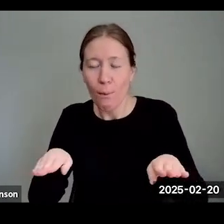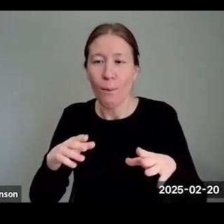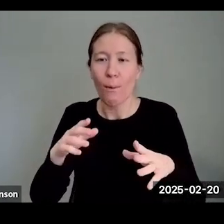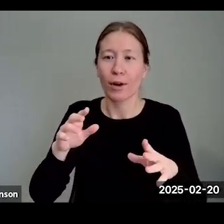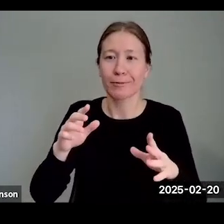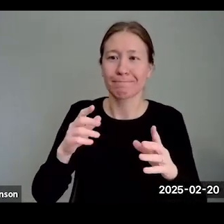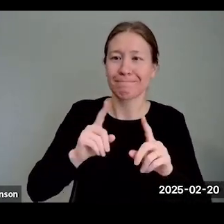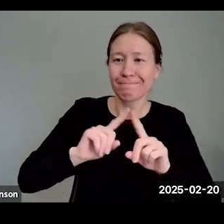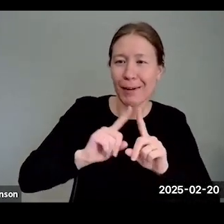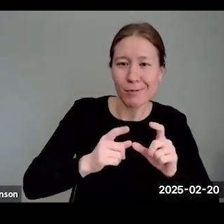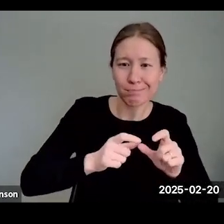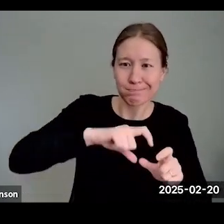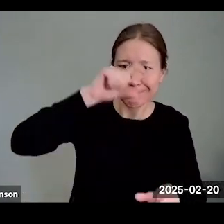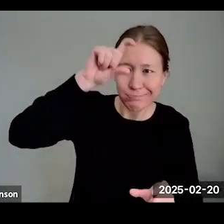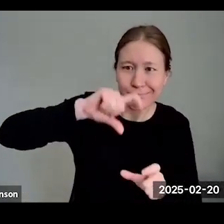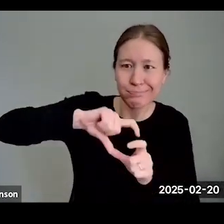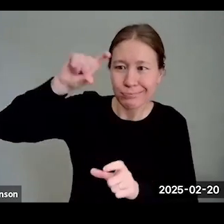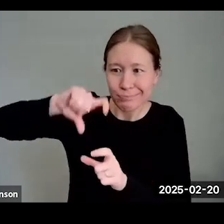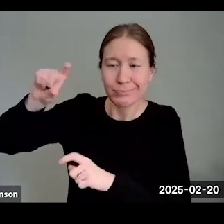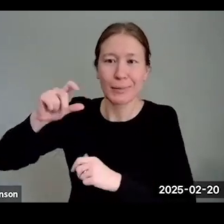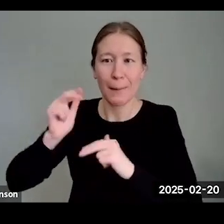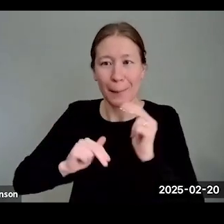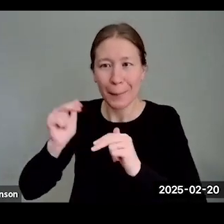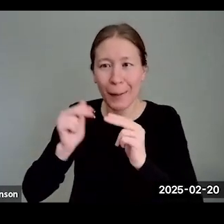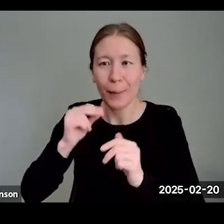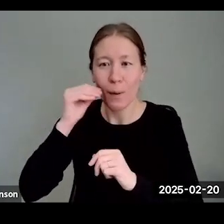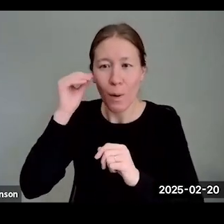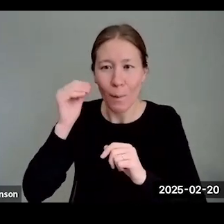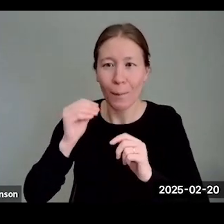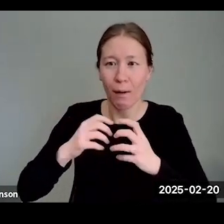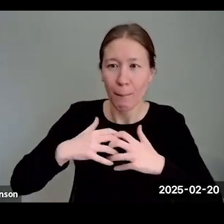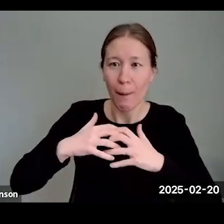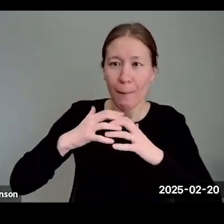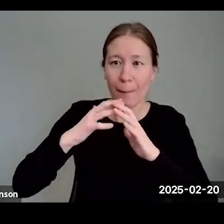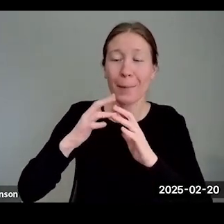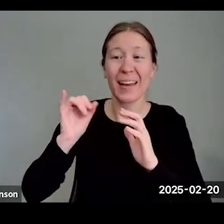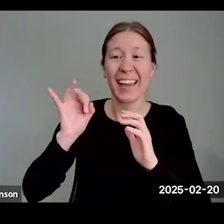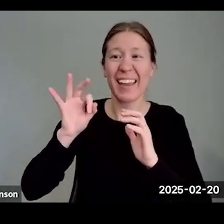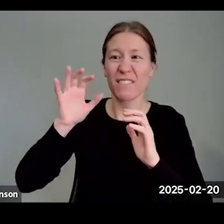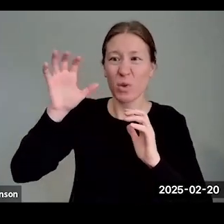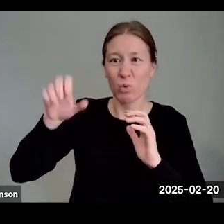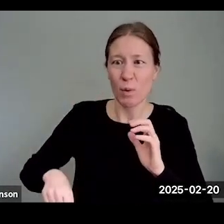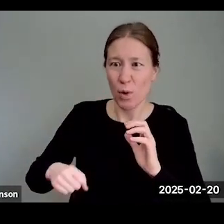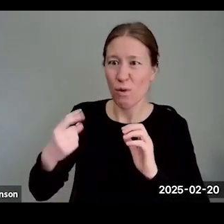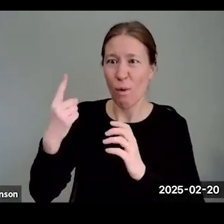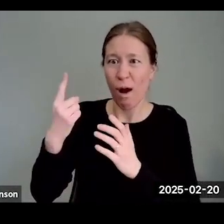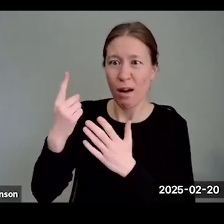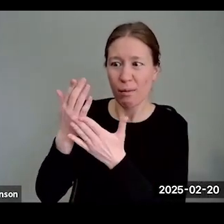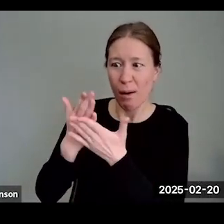things that make that home the home. That again, if we removed them, it would fundamentally alter.